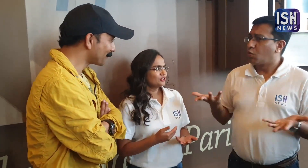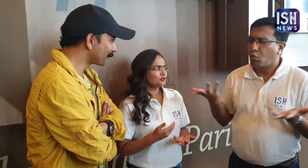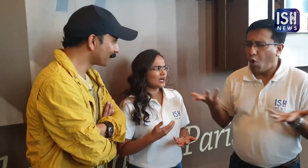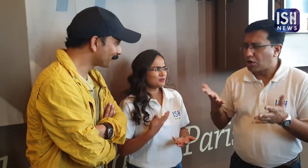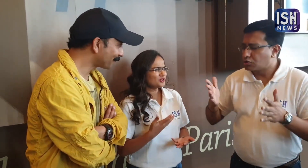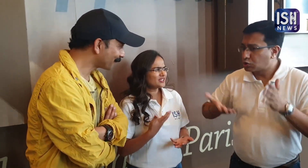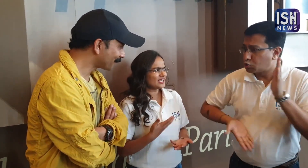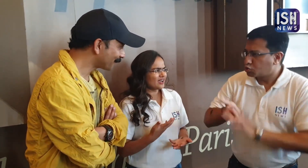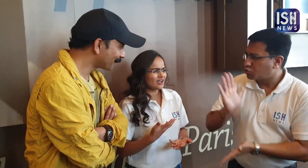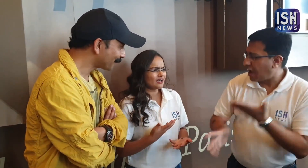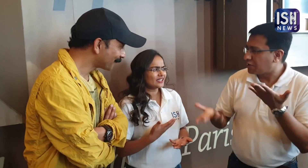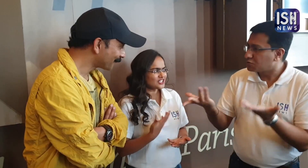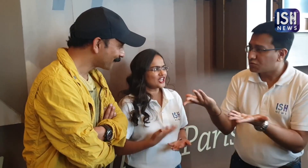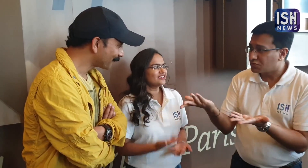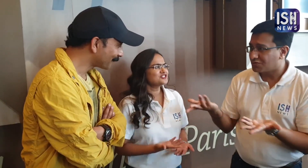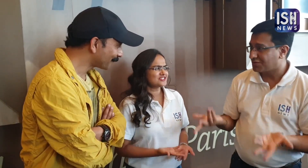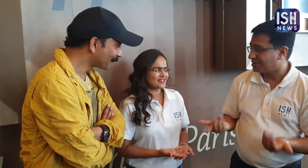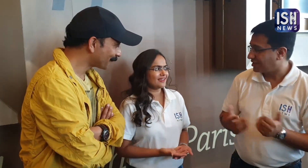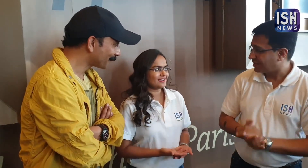What challenges did you face?